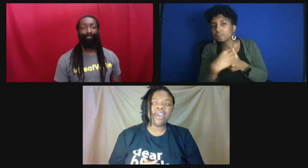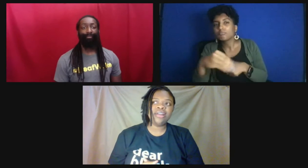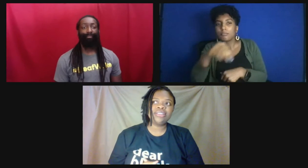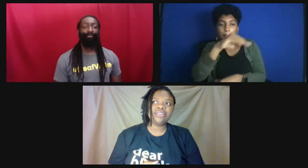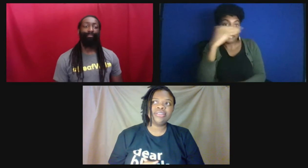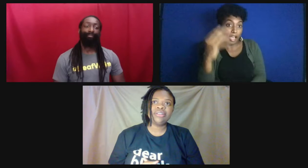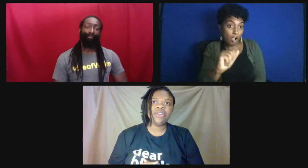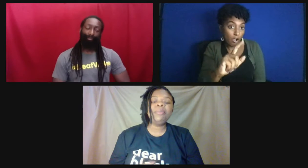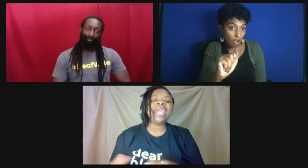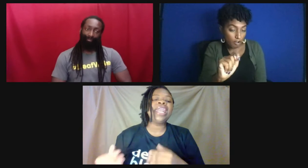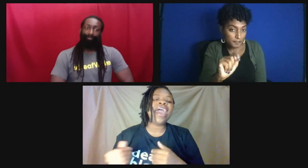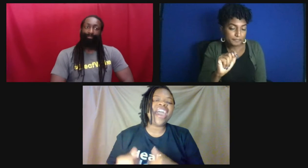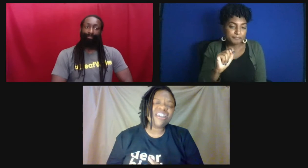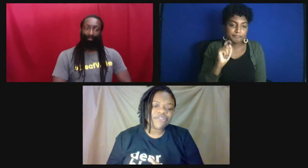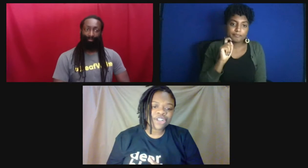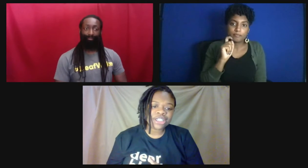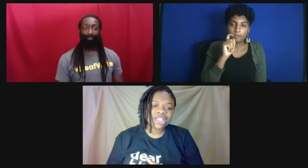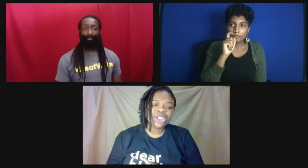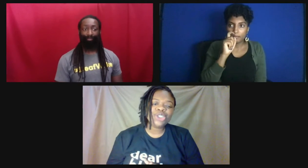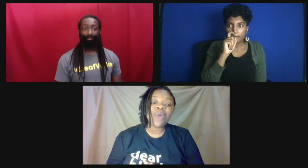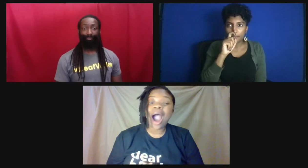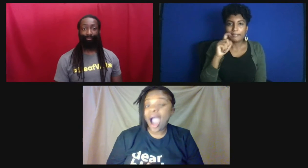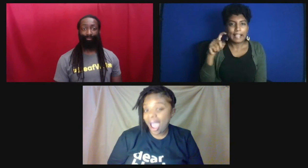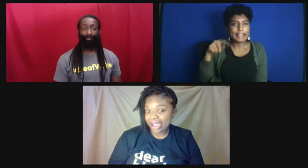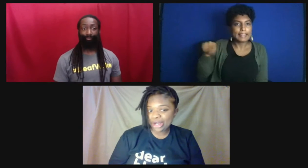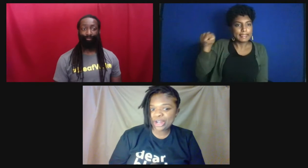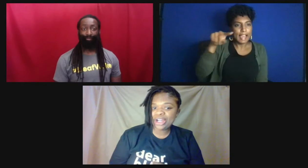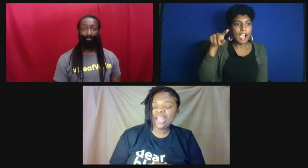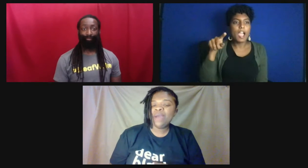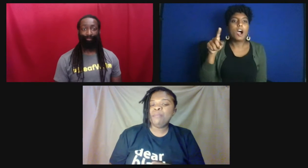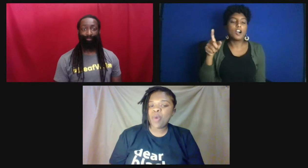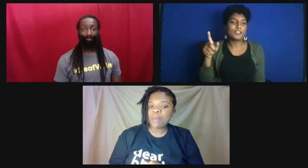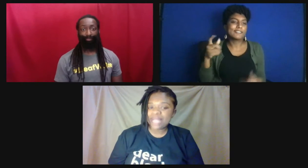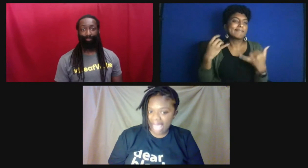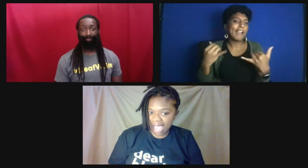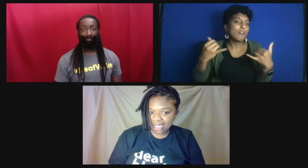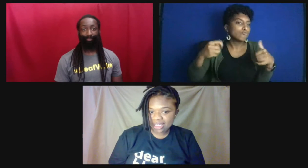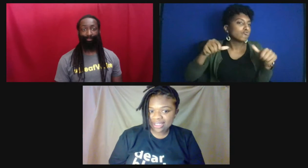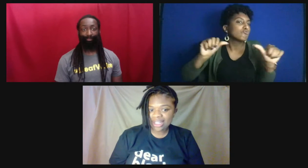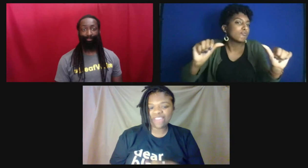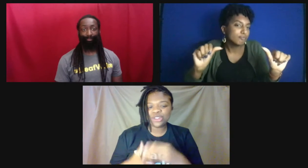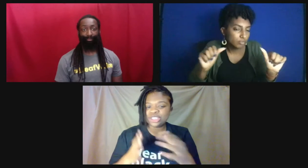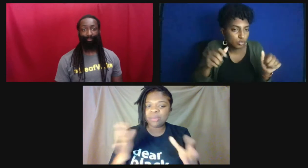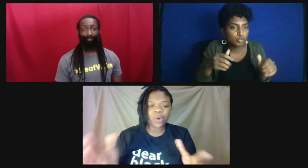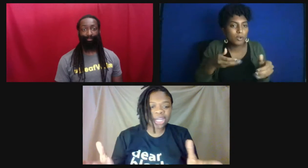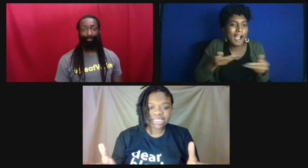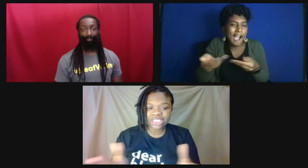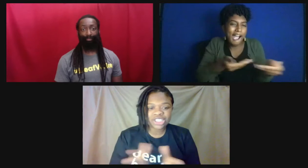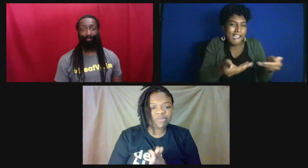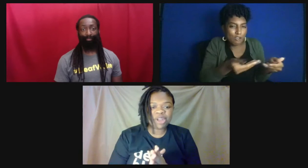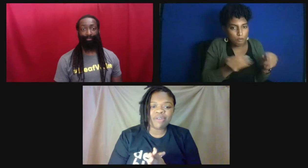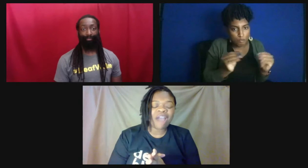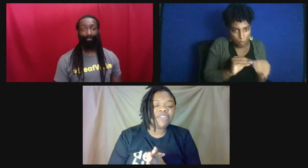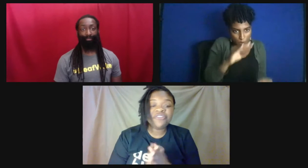and they're making an effort to hire more Black. Like there are some organizations that have been around